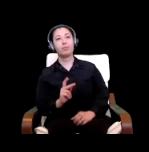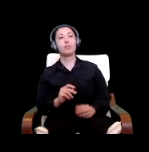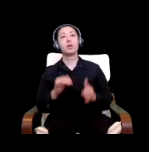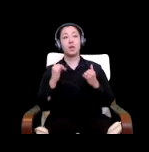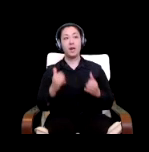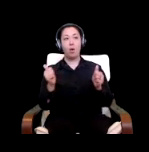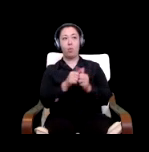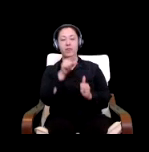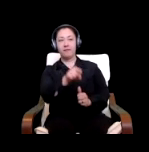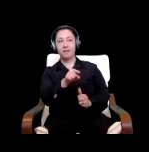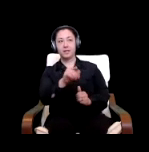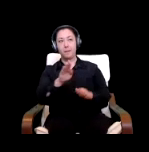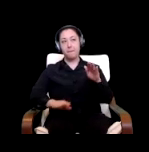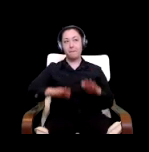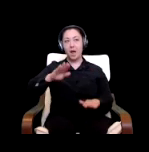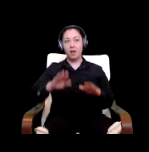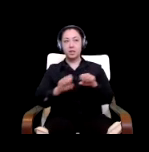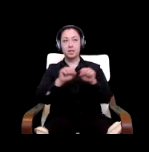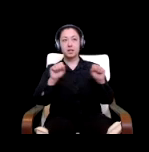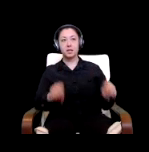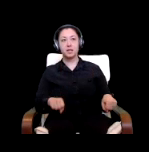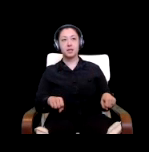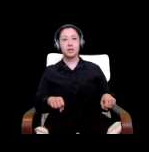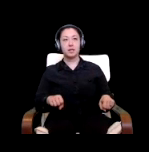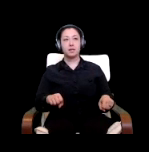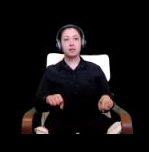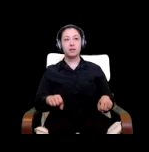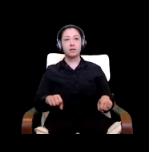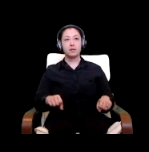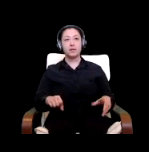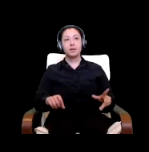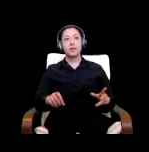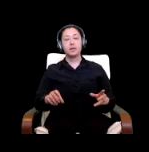With the vestibular system, the educational support needs resulting here